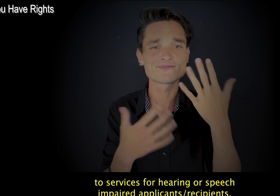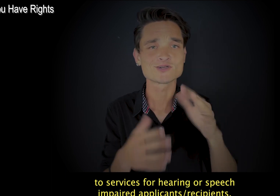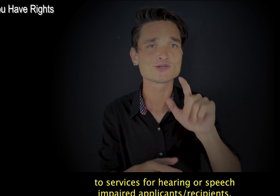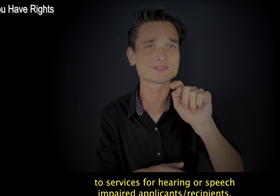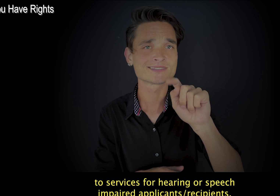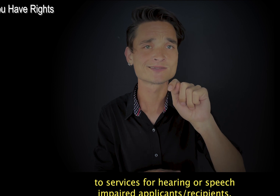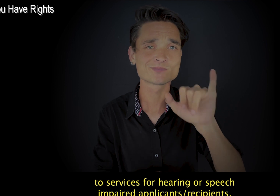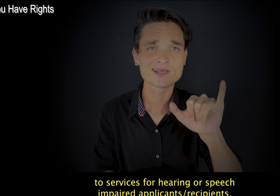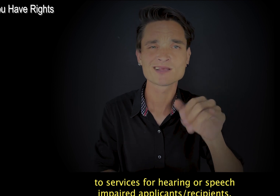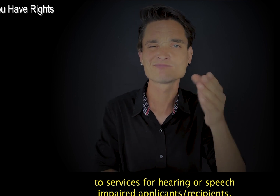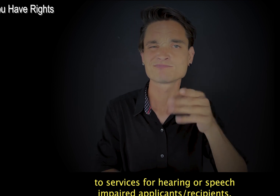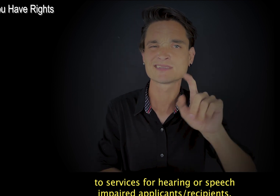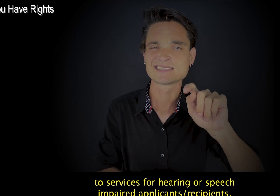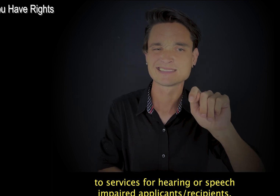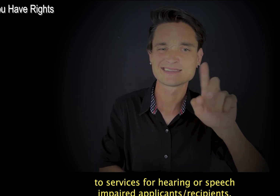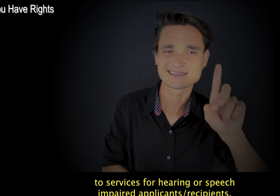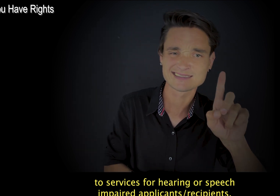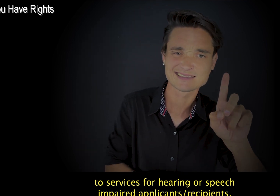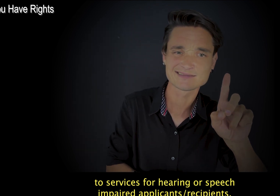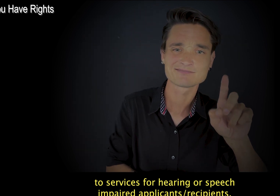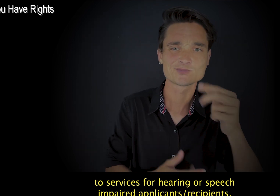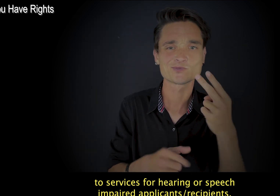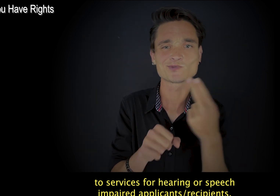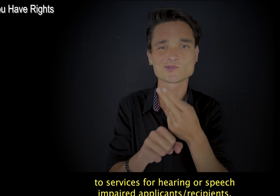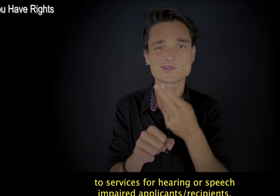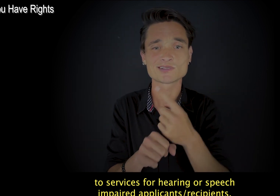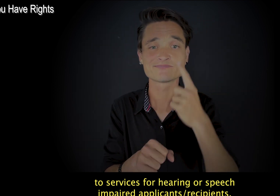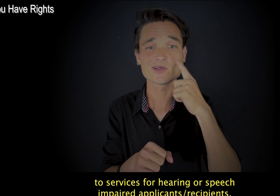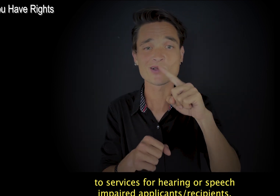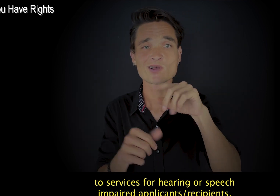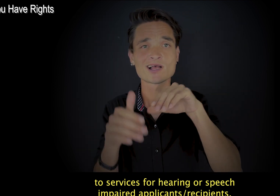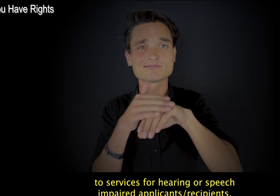to services for hearing or speech impaired applicants/recipients.